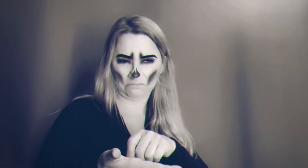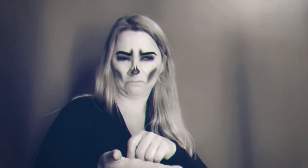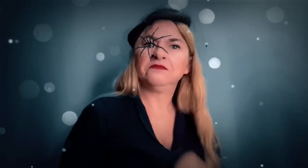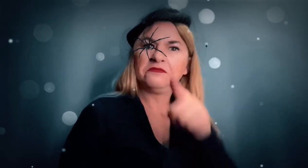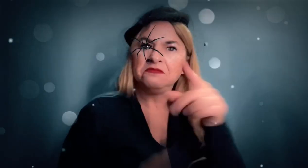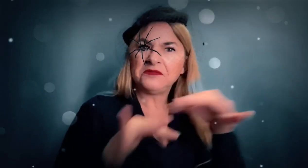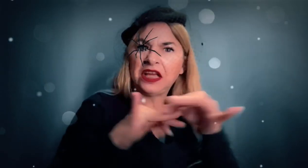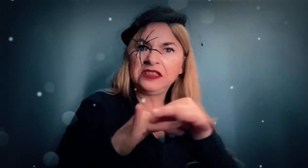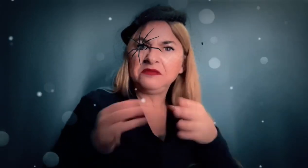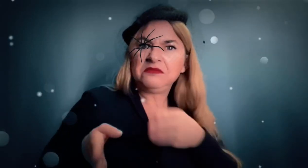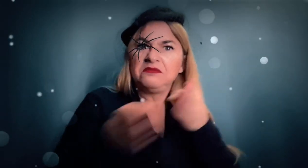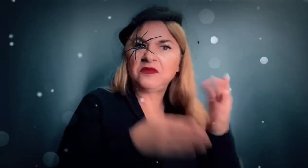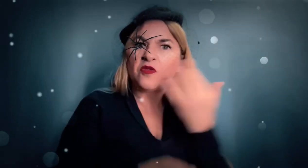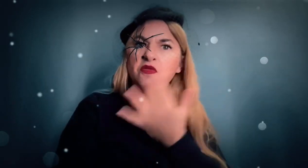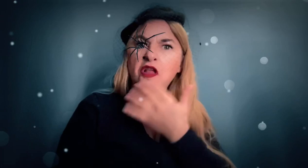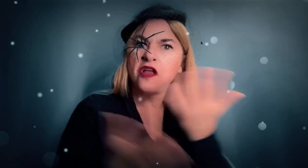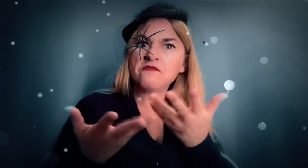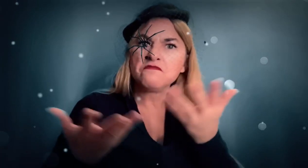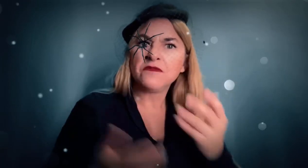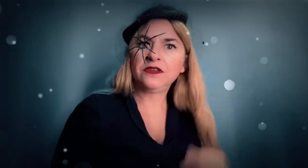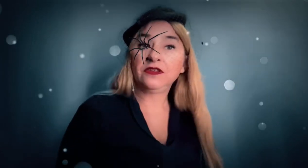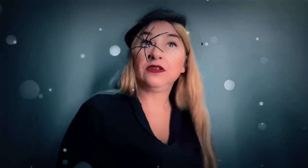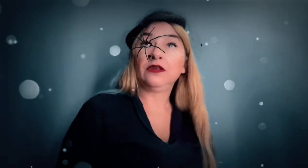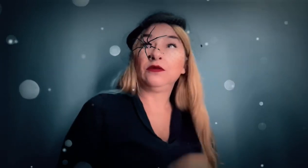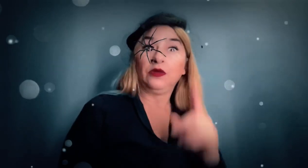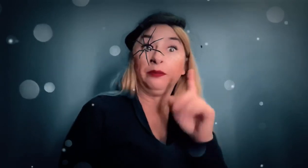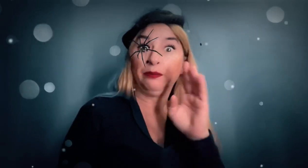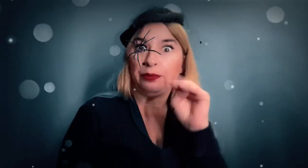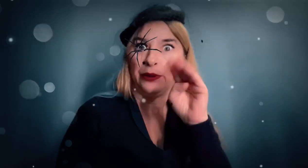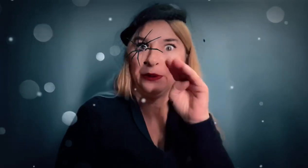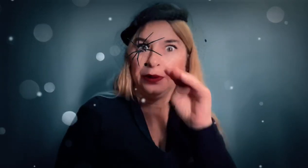" and what color are his pants? "" Blue